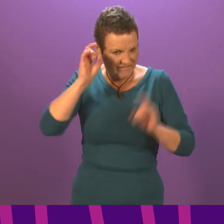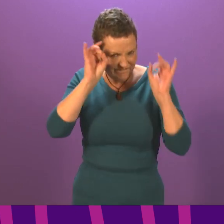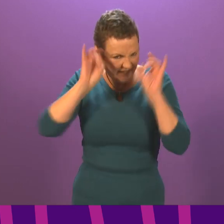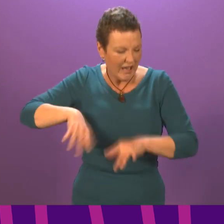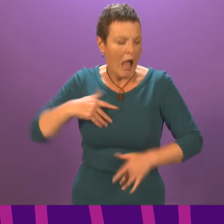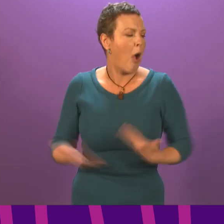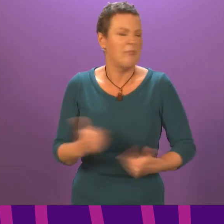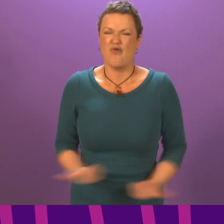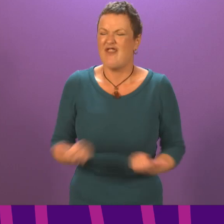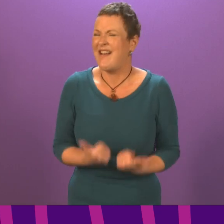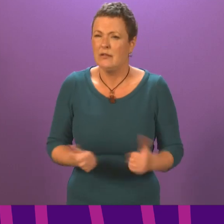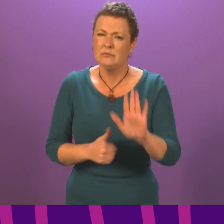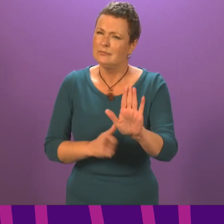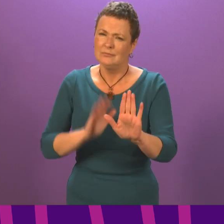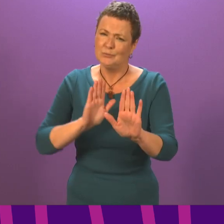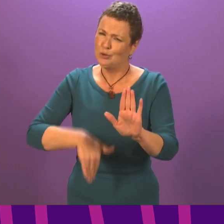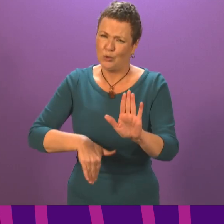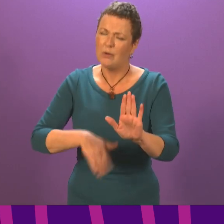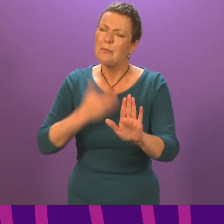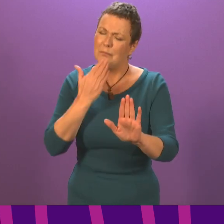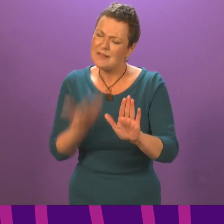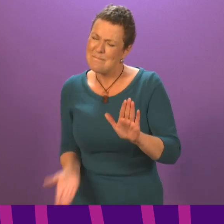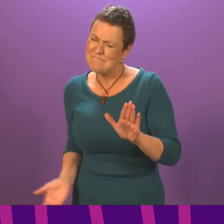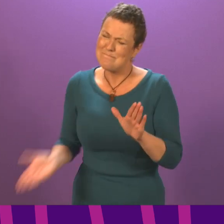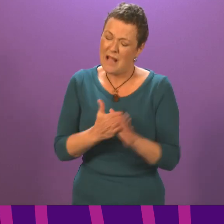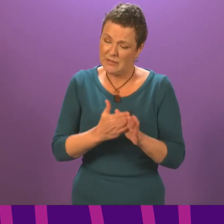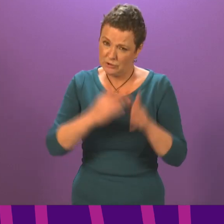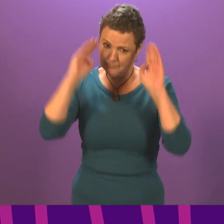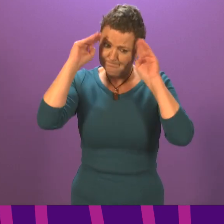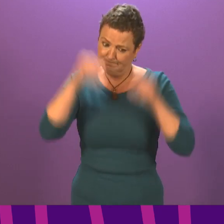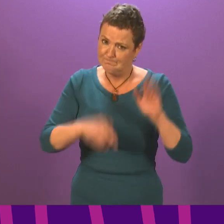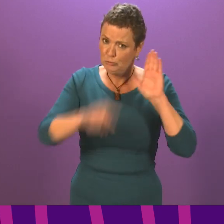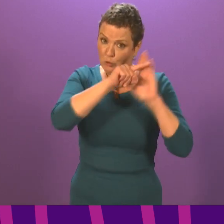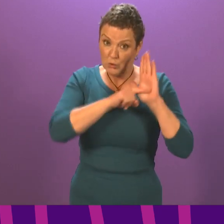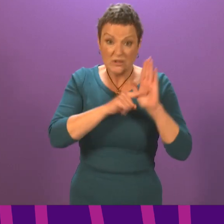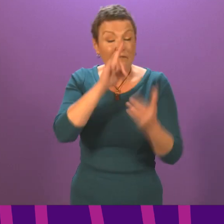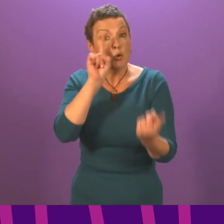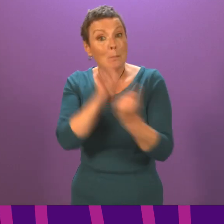I ask you to think again. If we meet outdoors, or in public indoor places, we must stick